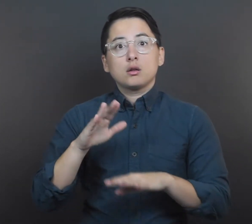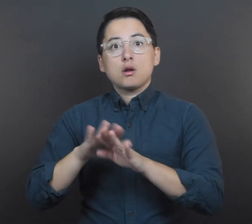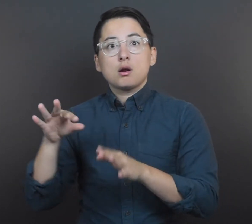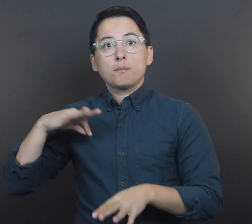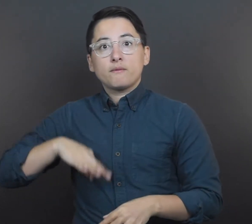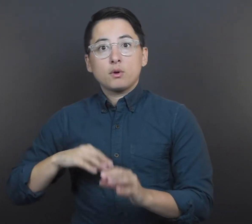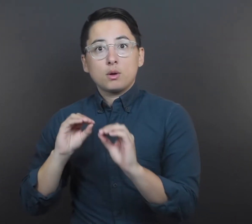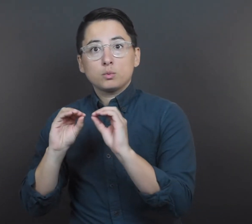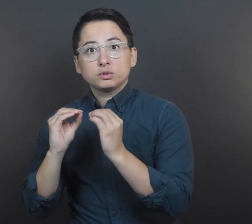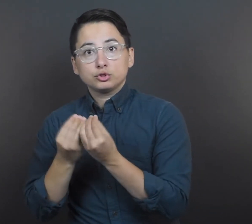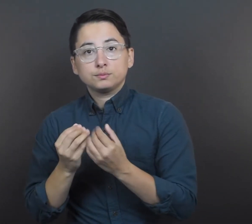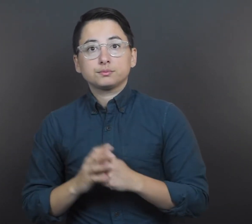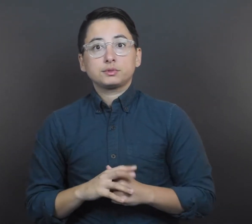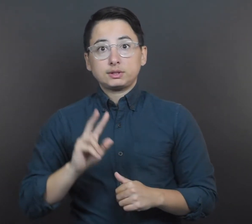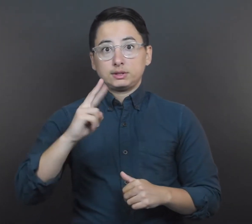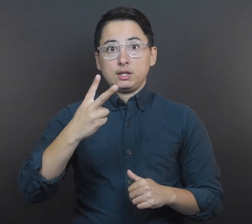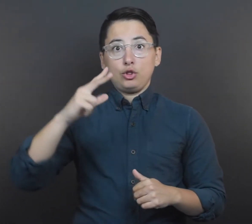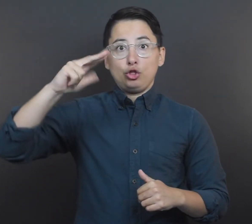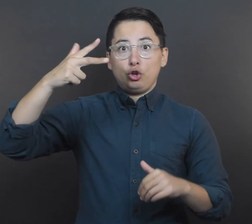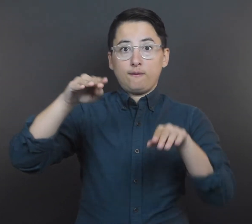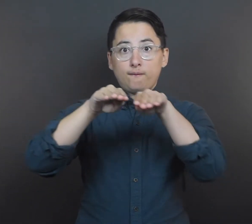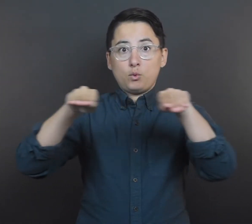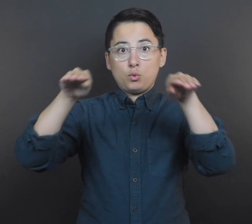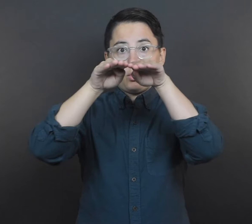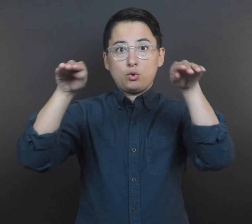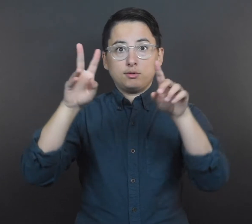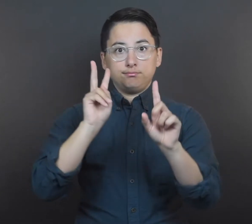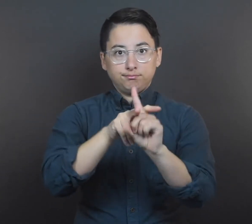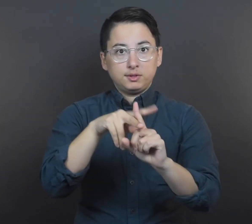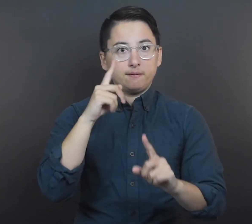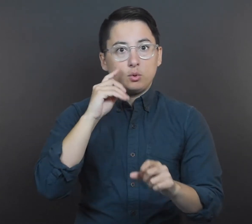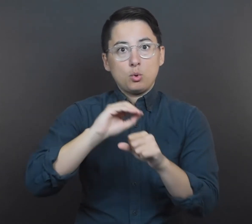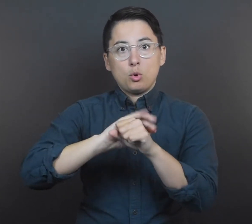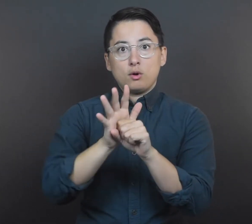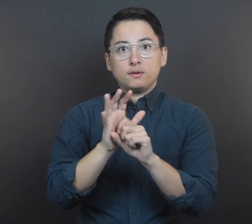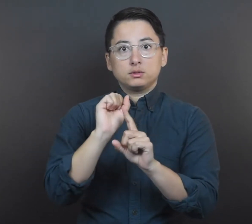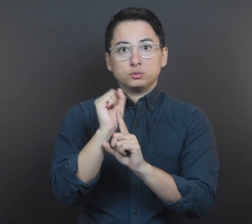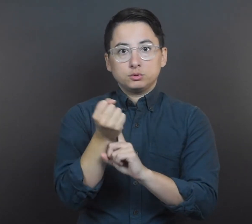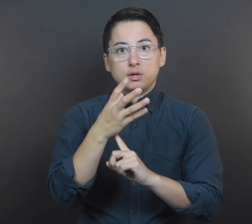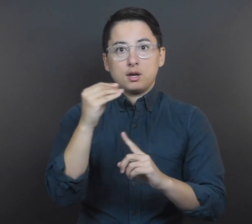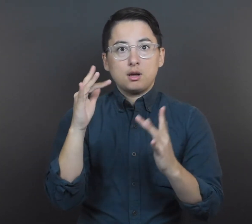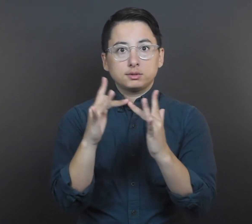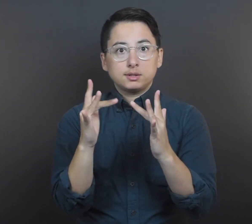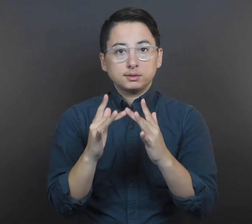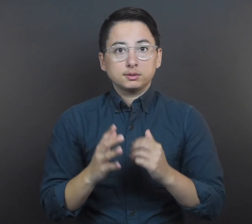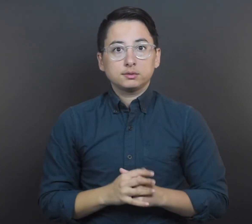(HHS) officials, and nonprofit organizations.